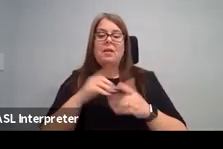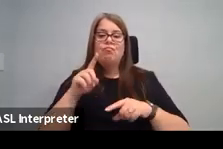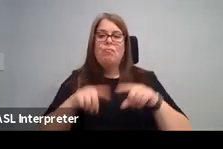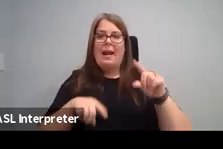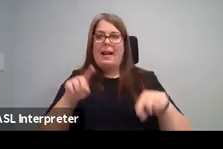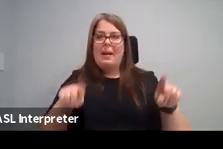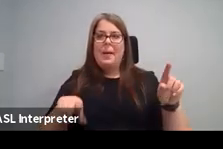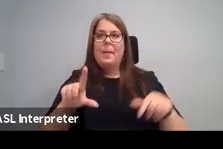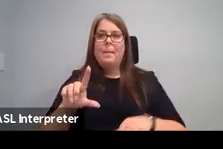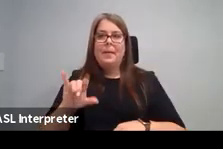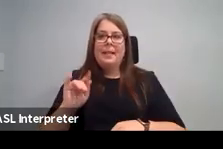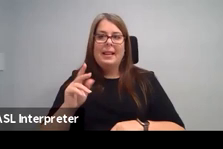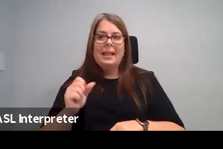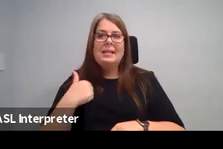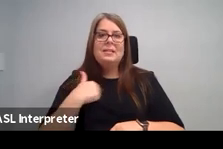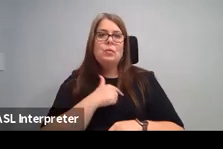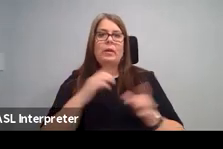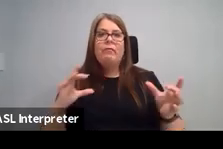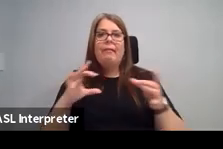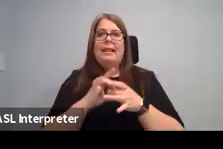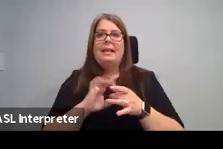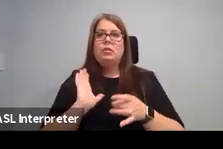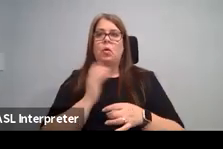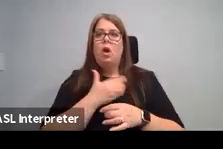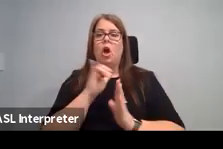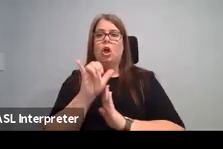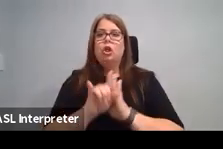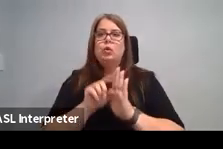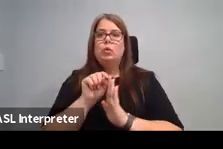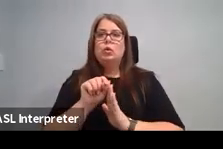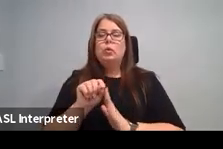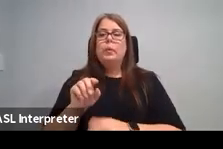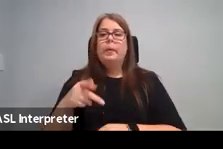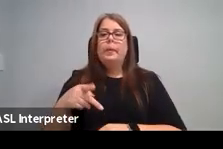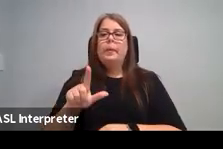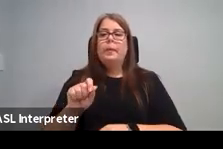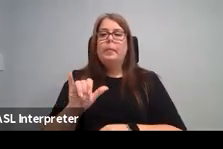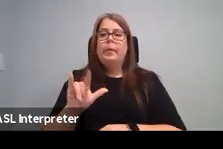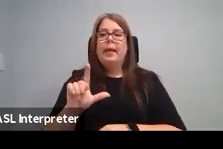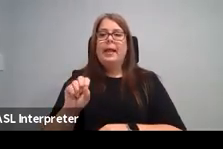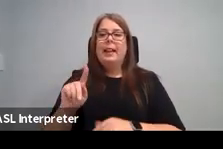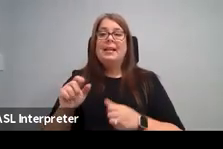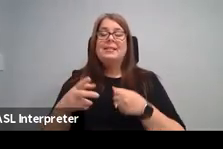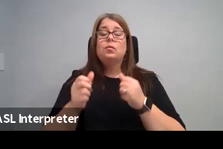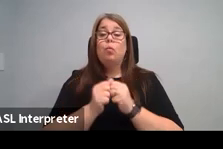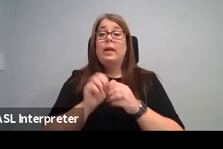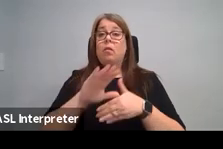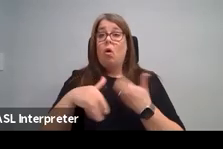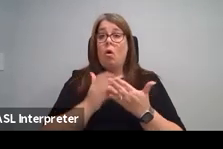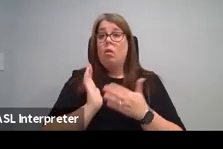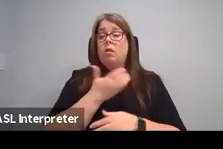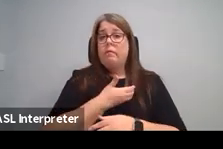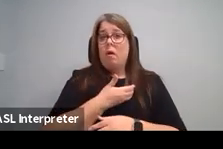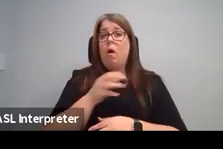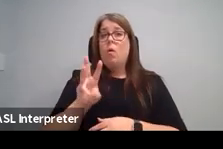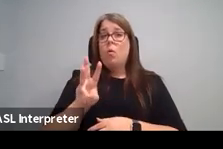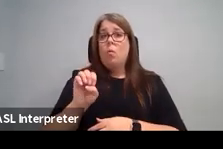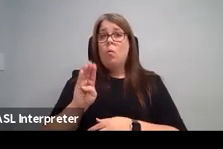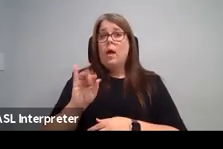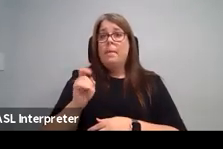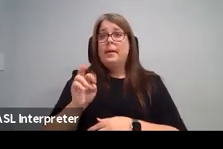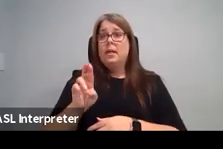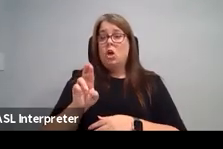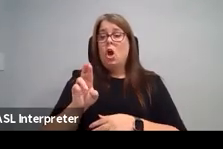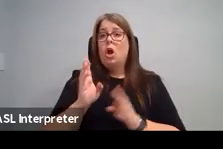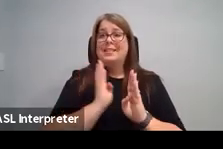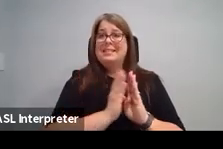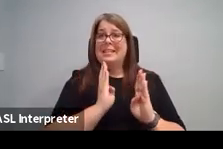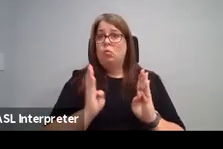Allison Frenzel : We've linked to our YouTube playlist, which will have the whole webinar series. We have some upcoming webinars that are about holding virtual stakeholder meetings and